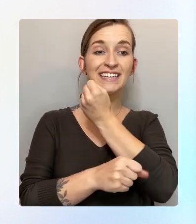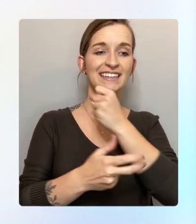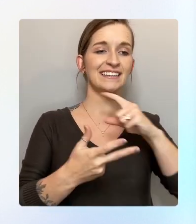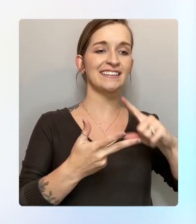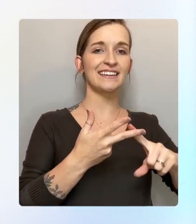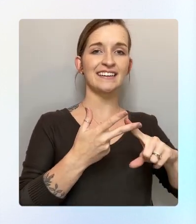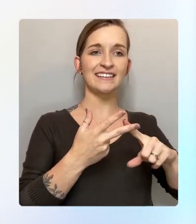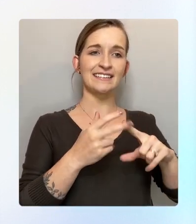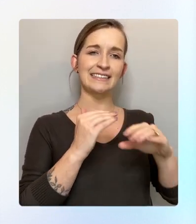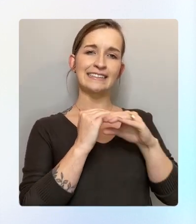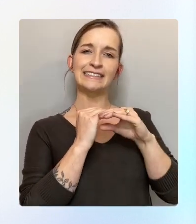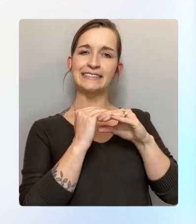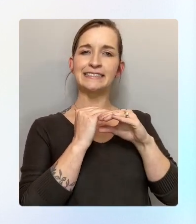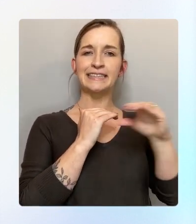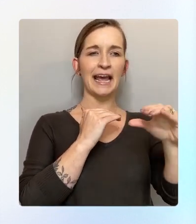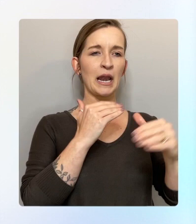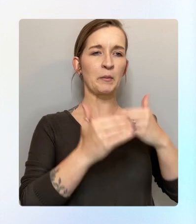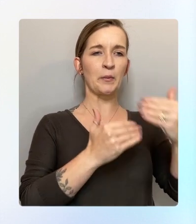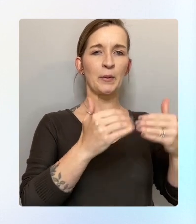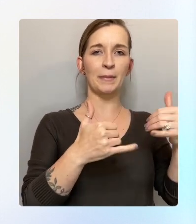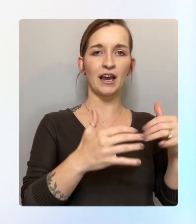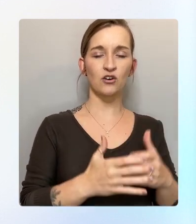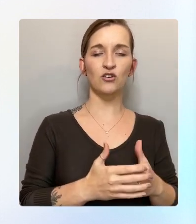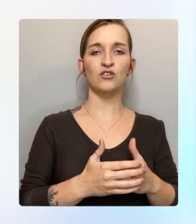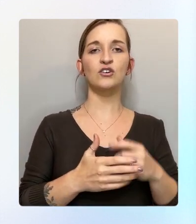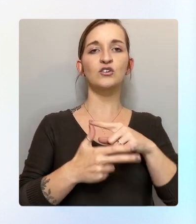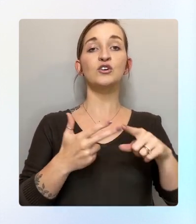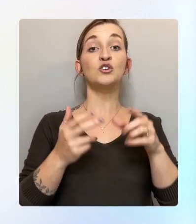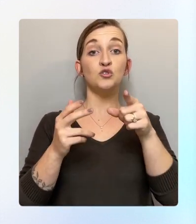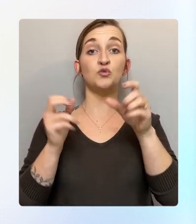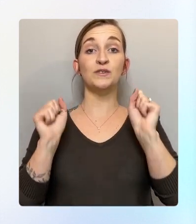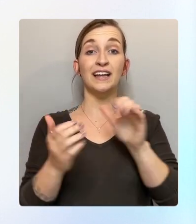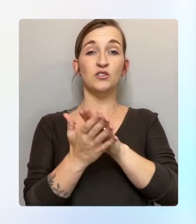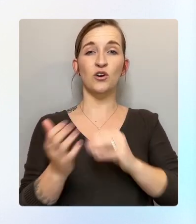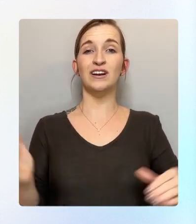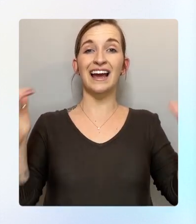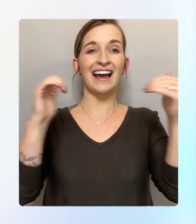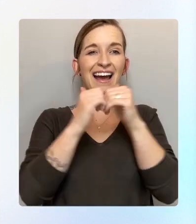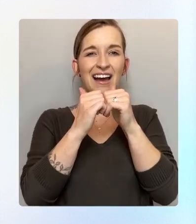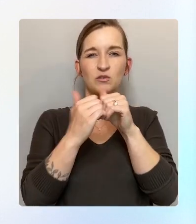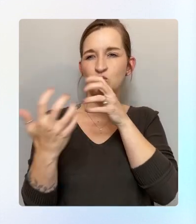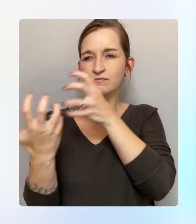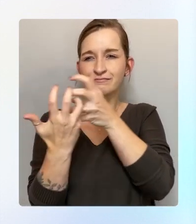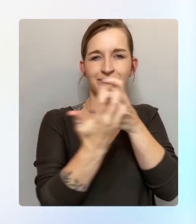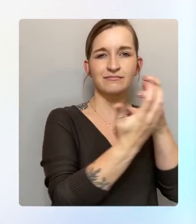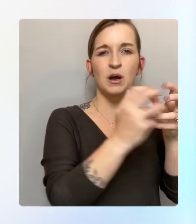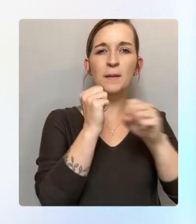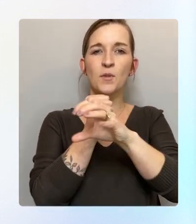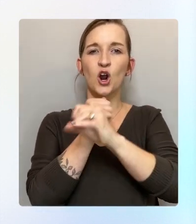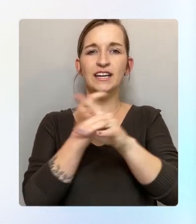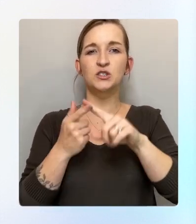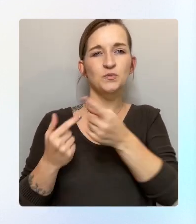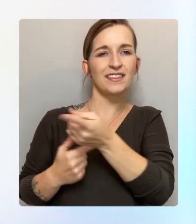You can learn more about these segments and how to market to them on the Meta blog. And as our user base expands